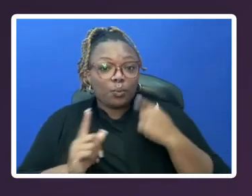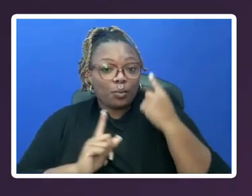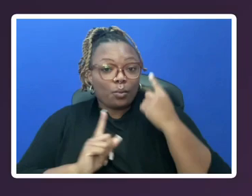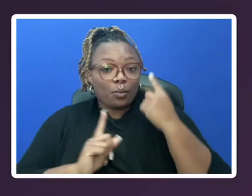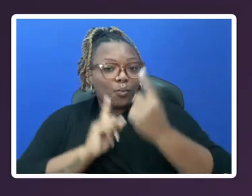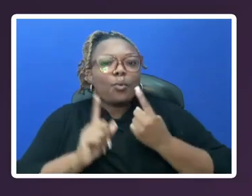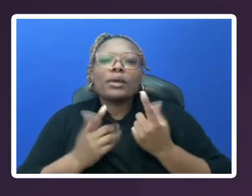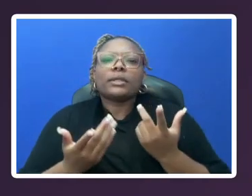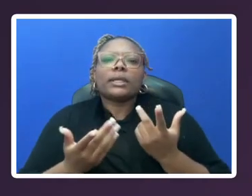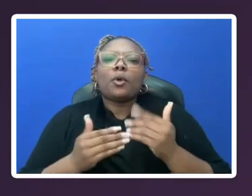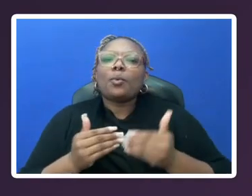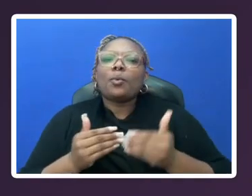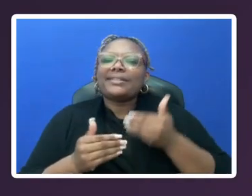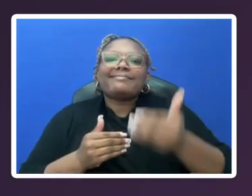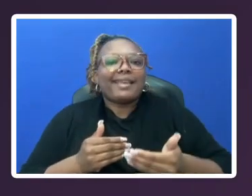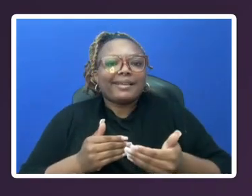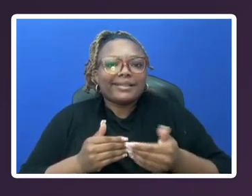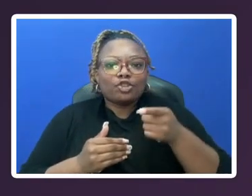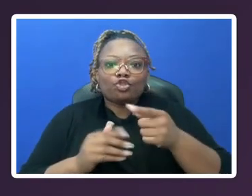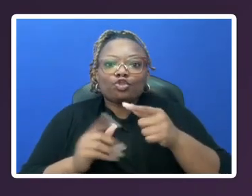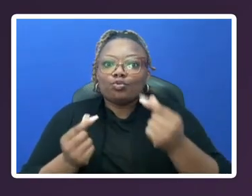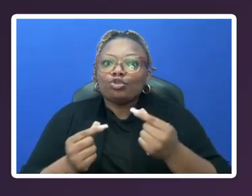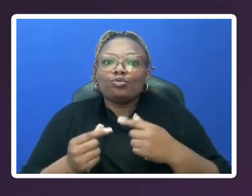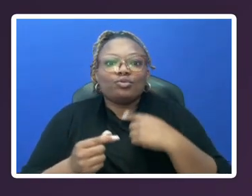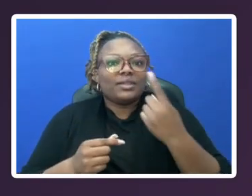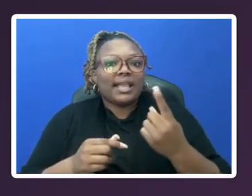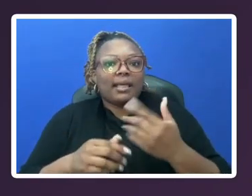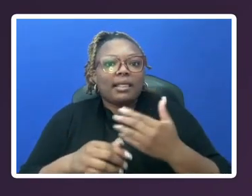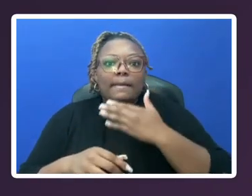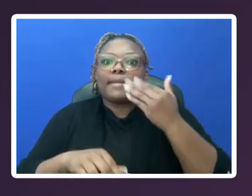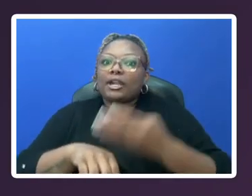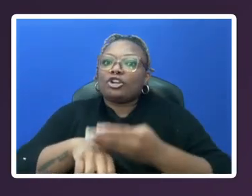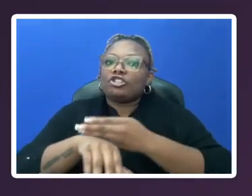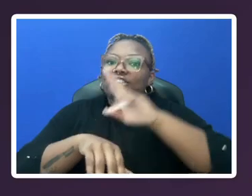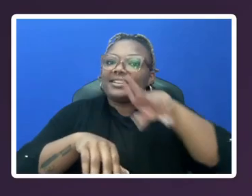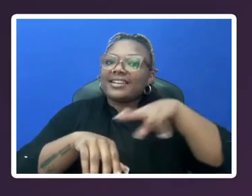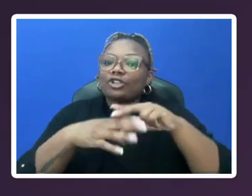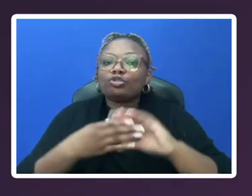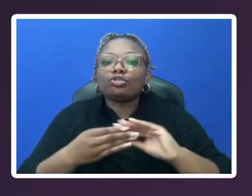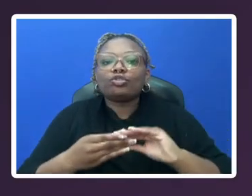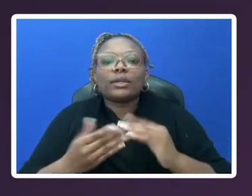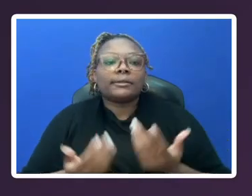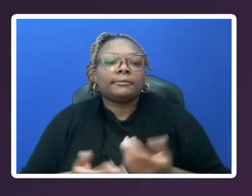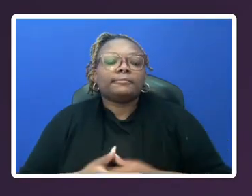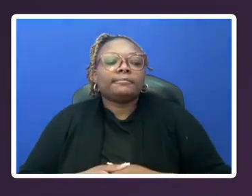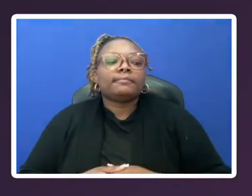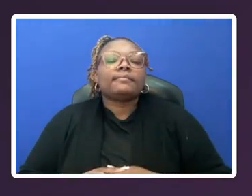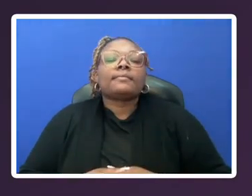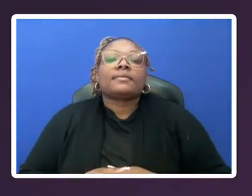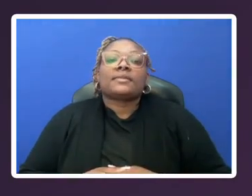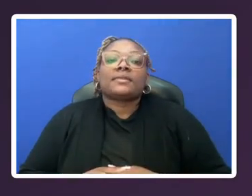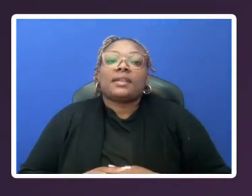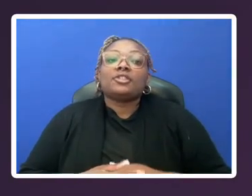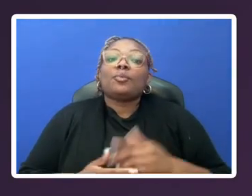that you might take to tell a better national story. So, that's a seed that we want to plant.